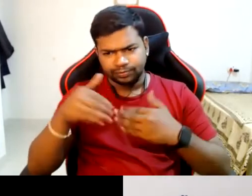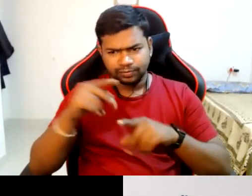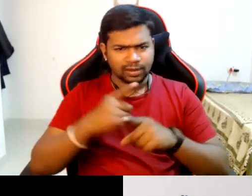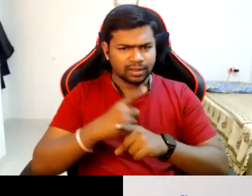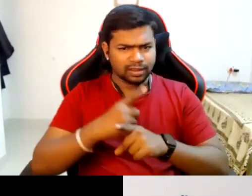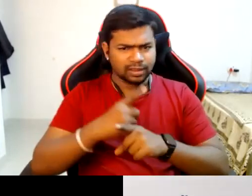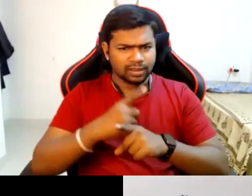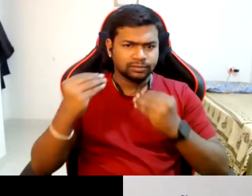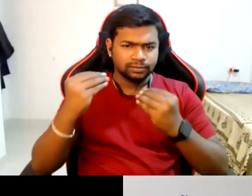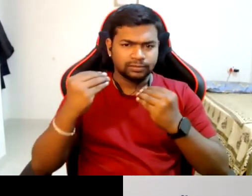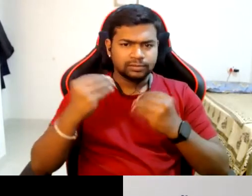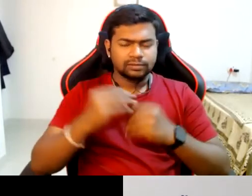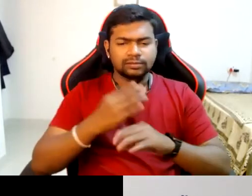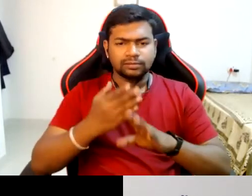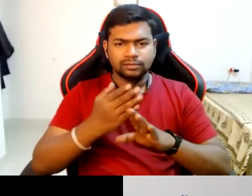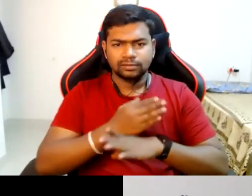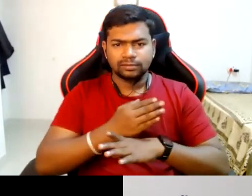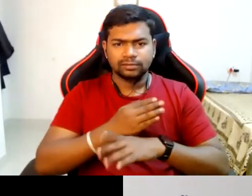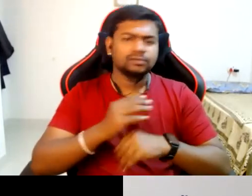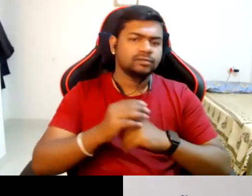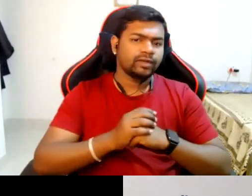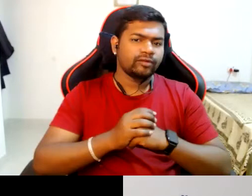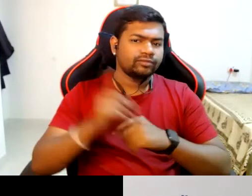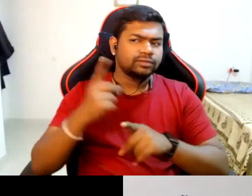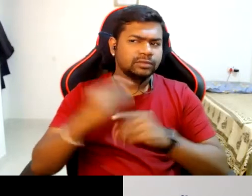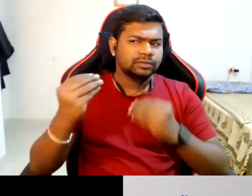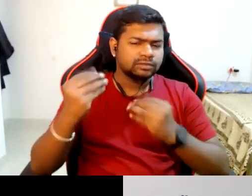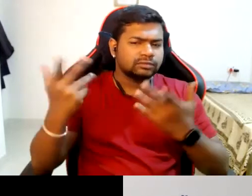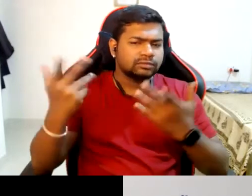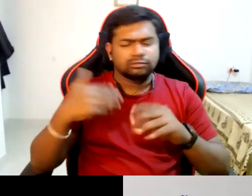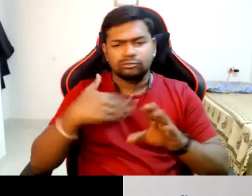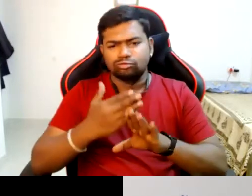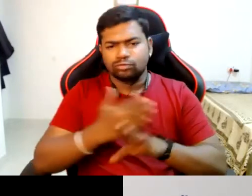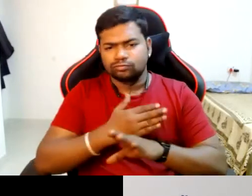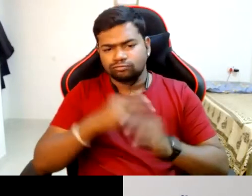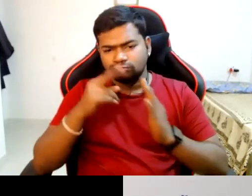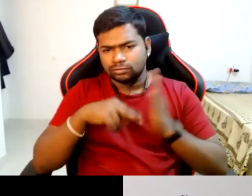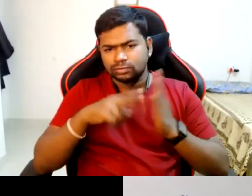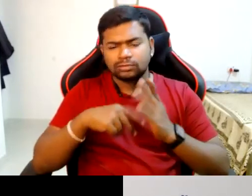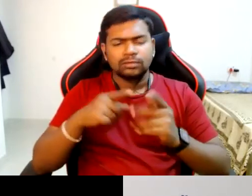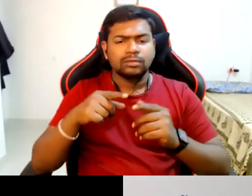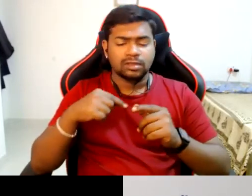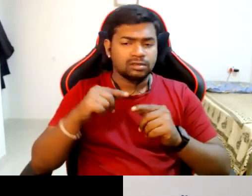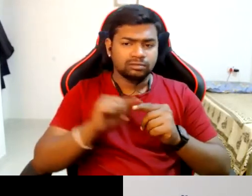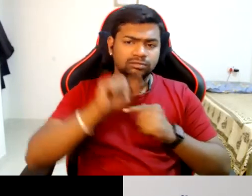so Read it beforehand so I will get familiar what the teacher is going to speak so it becomes easier to lipread.